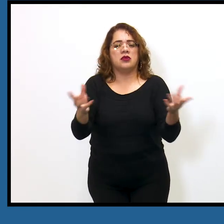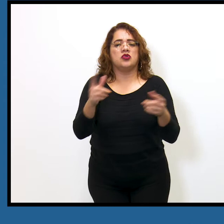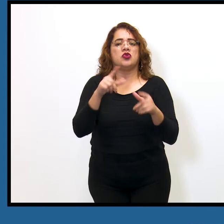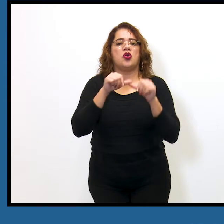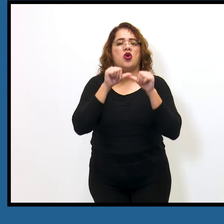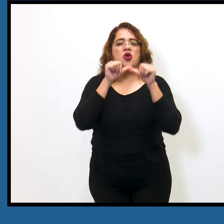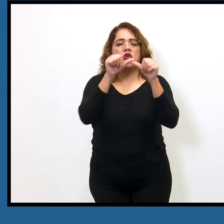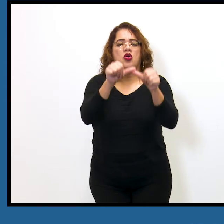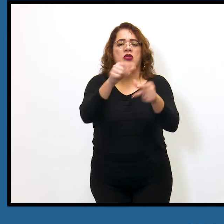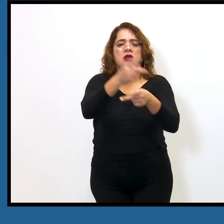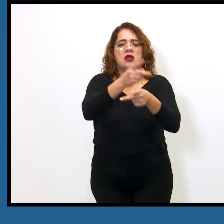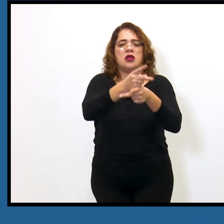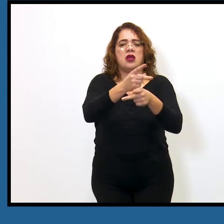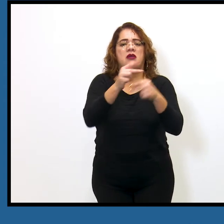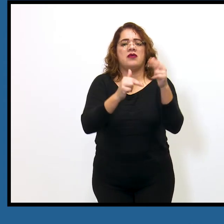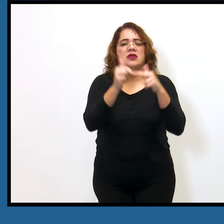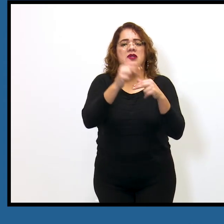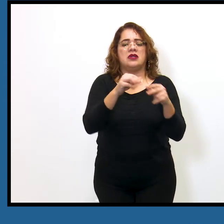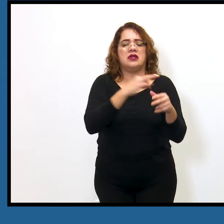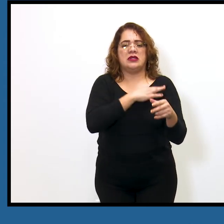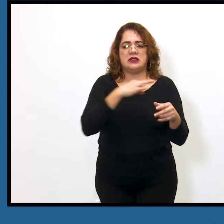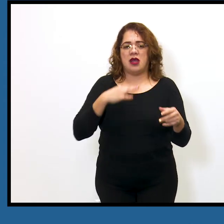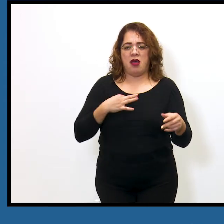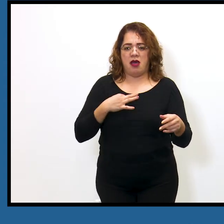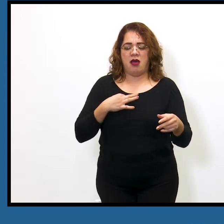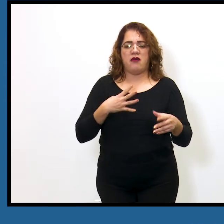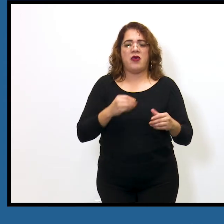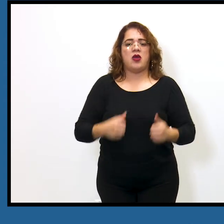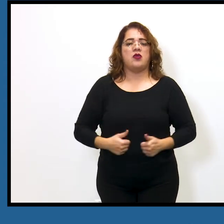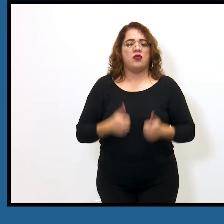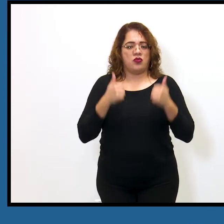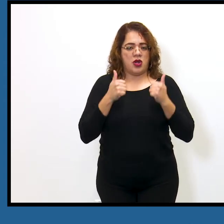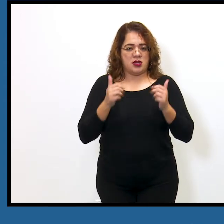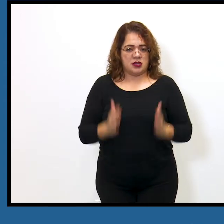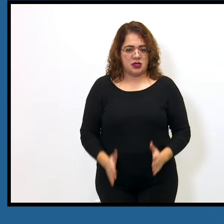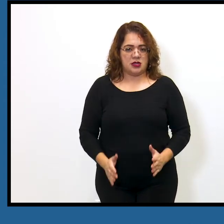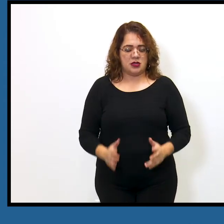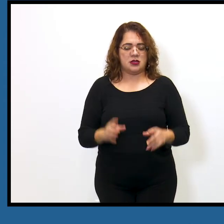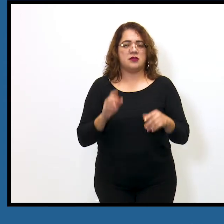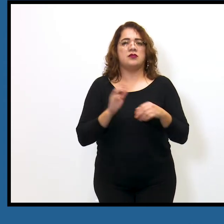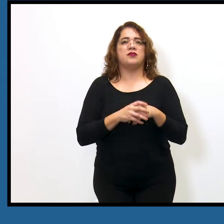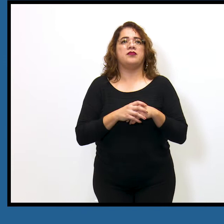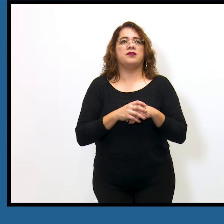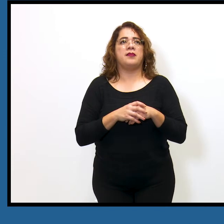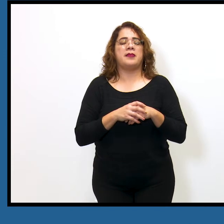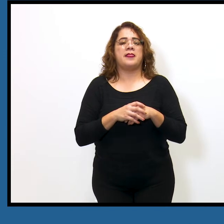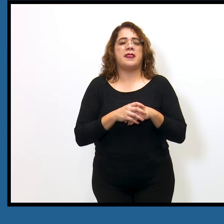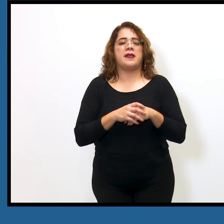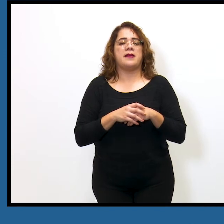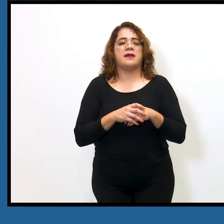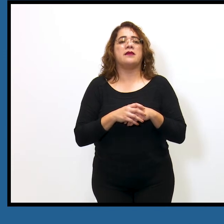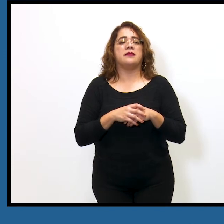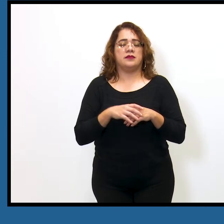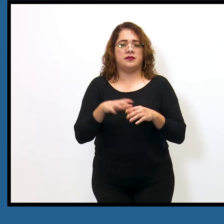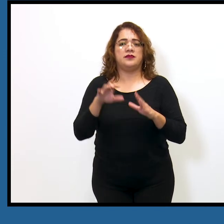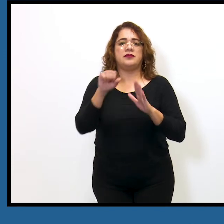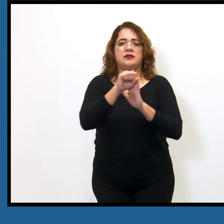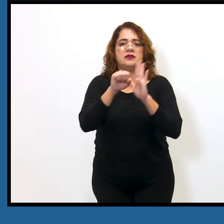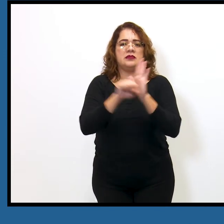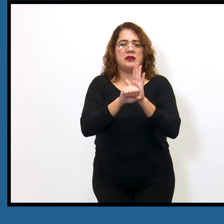and employ or, sorry staff and, and residents so they will be there is a state allocation specific